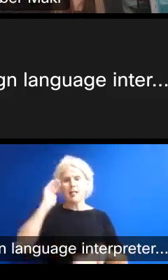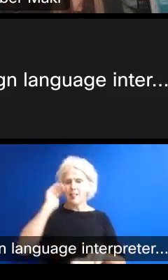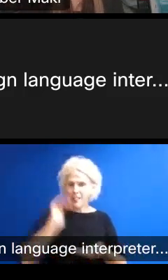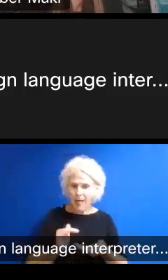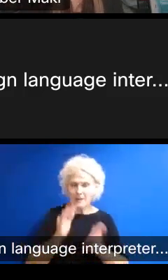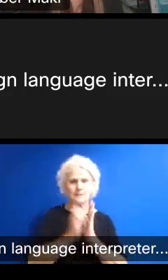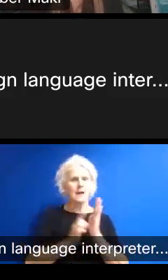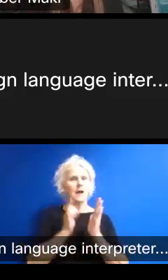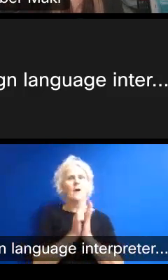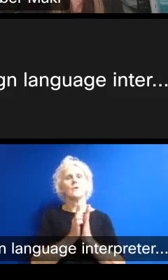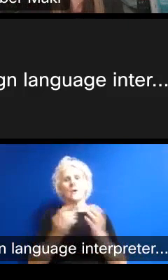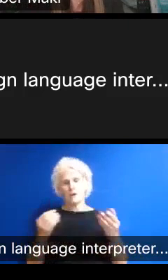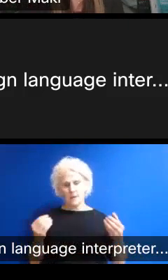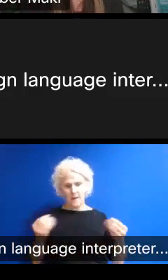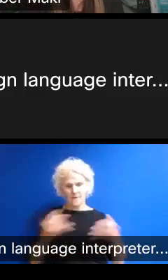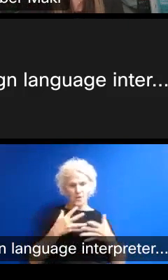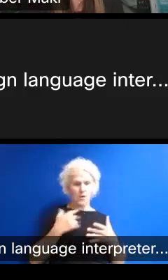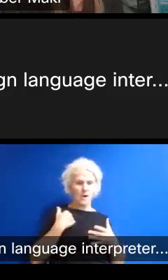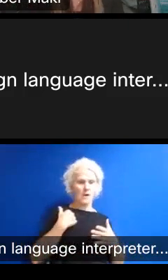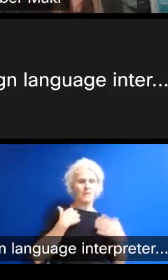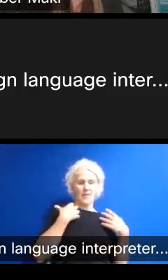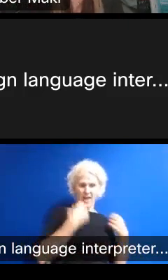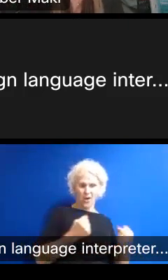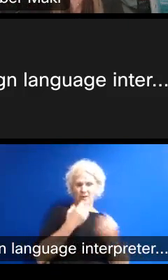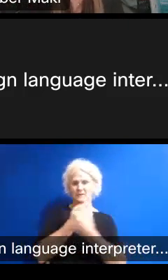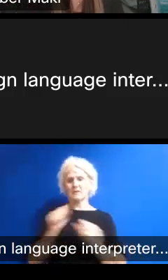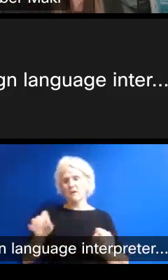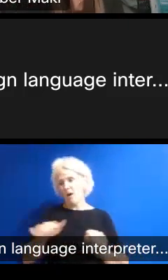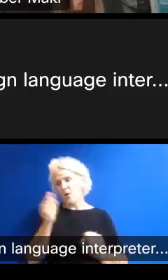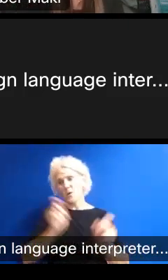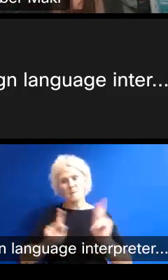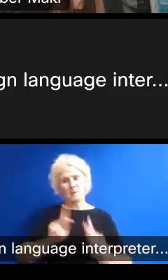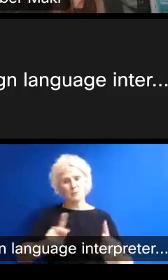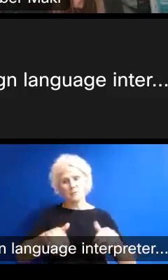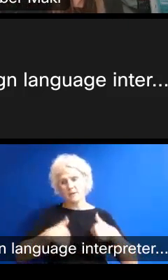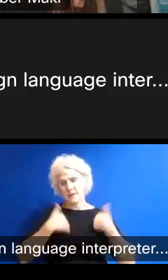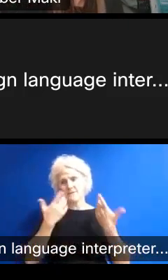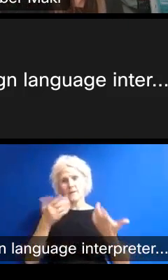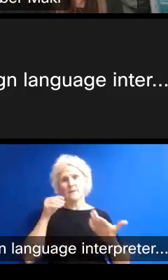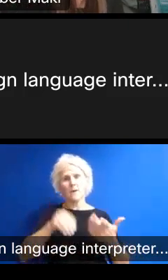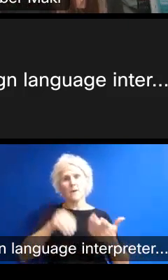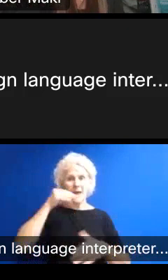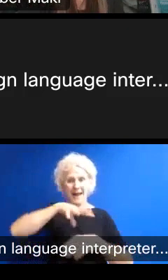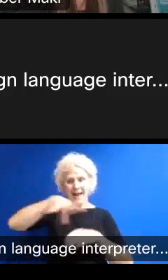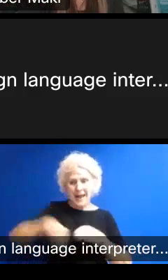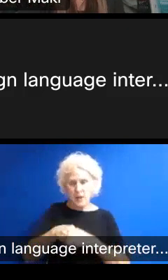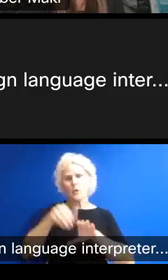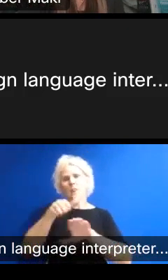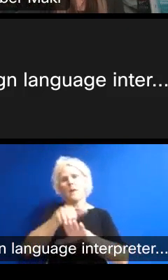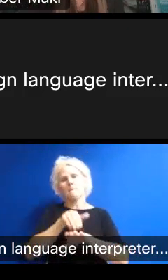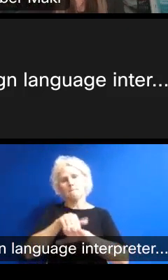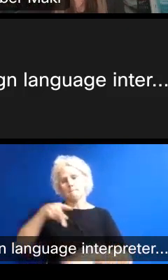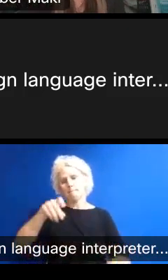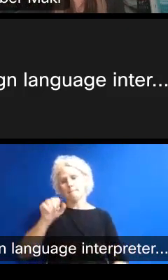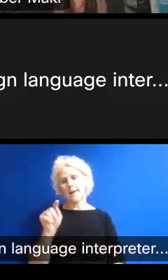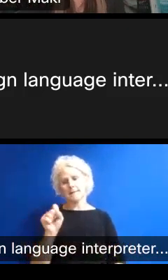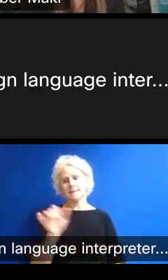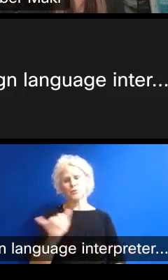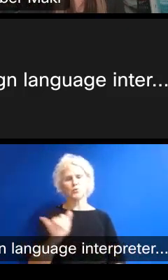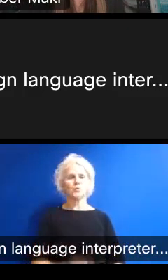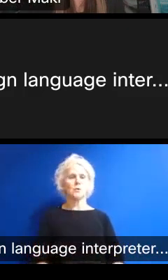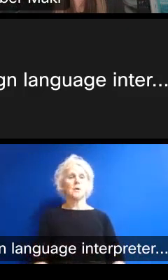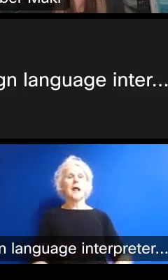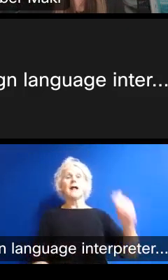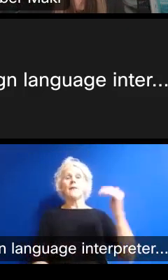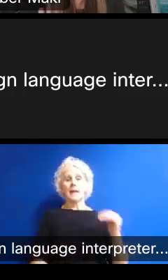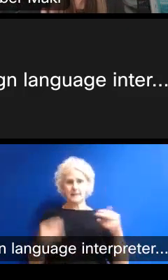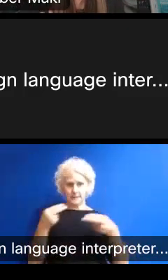the health and safety of others living in the home, including sometimes their pets. Next slide.